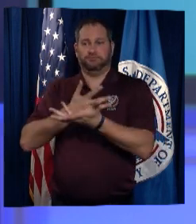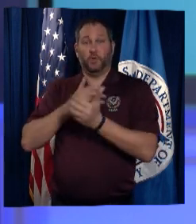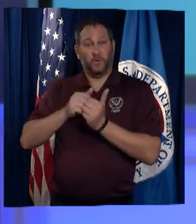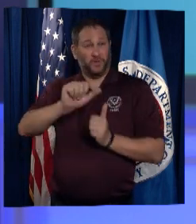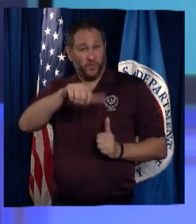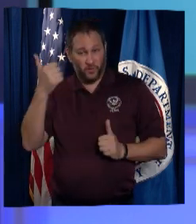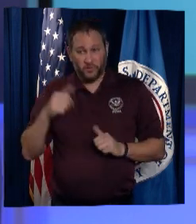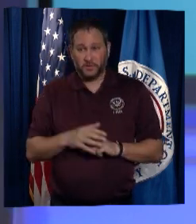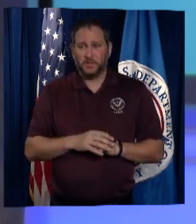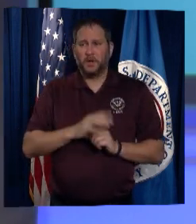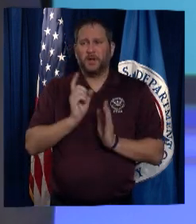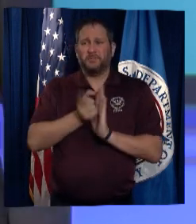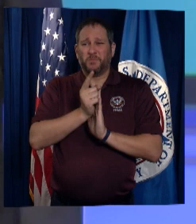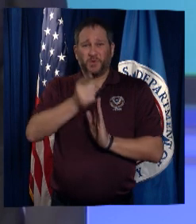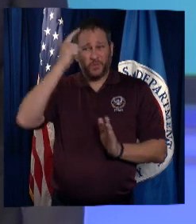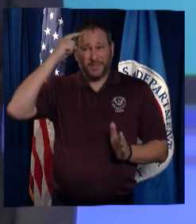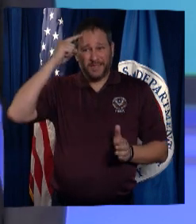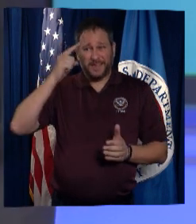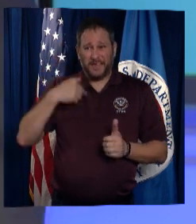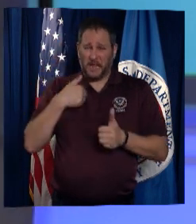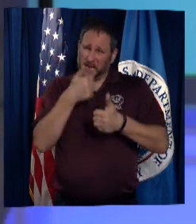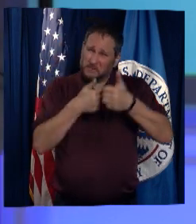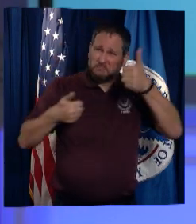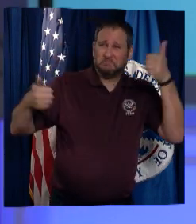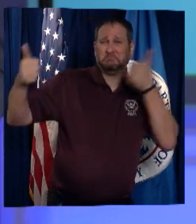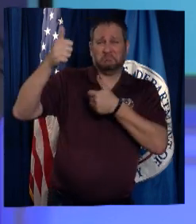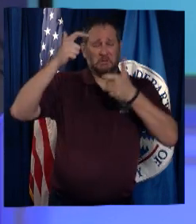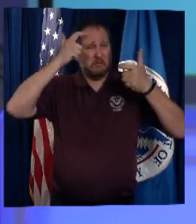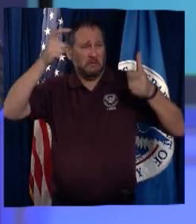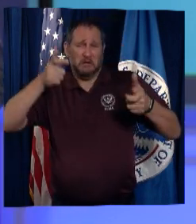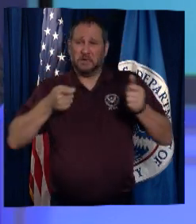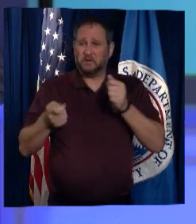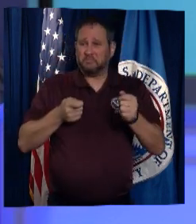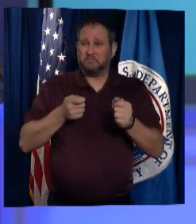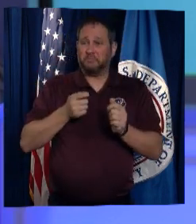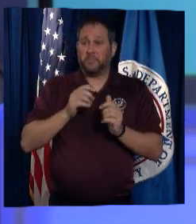and that's the way command and control systems in general work, whether you're